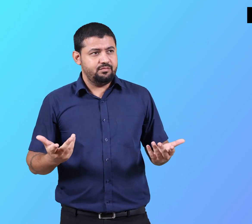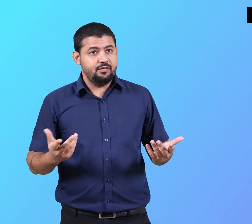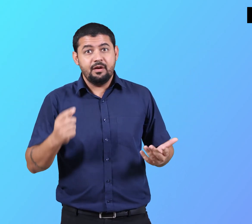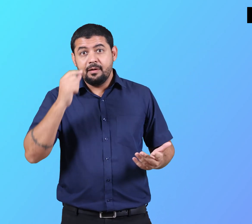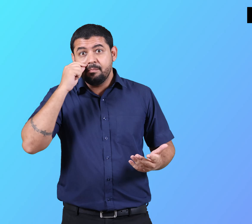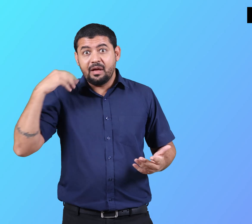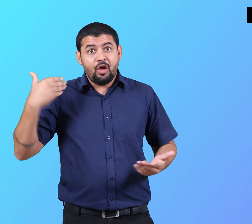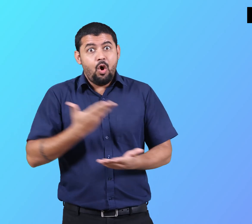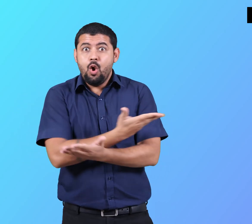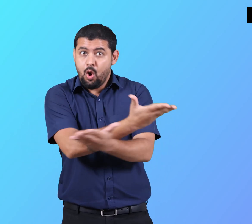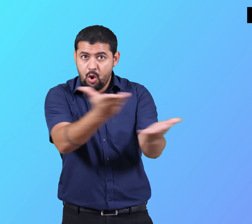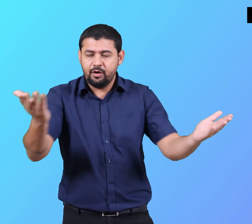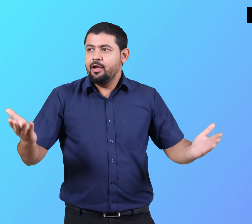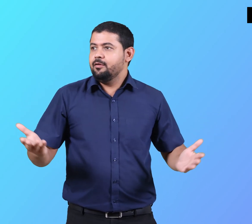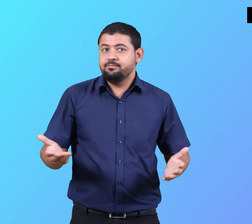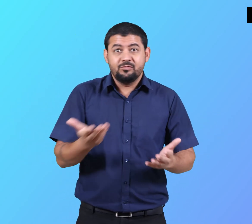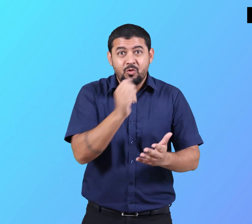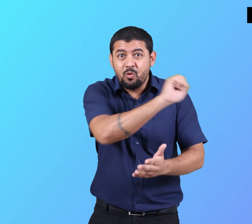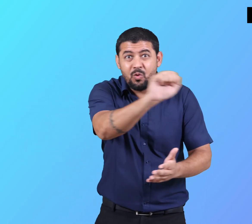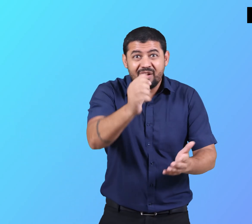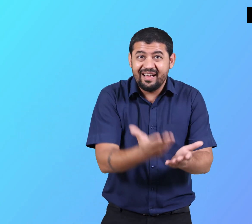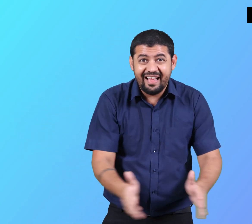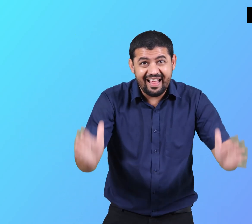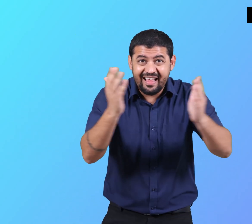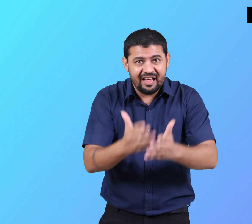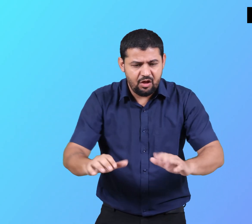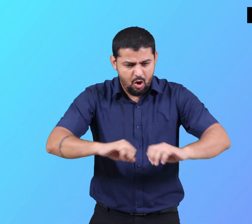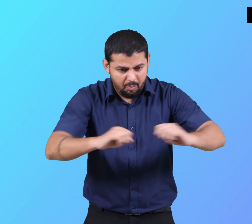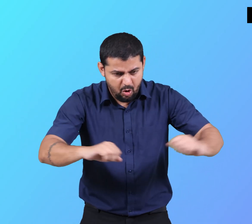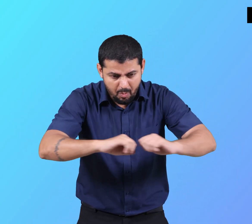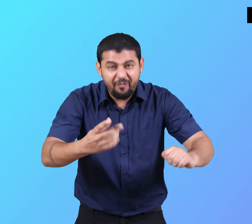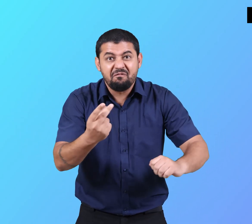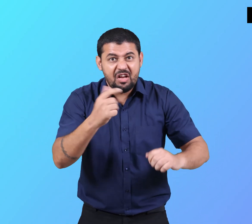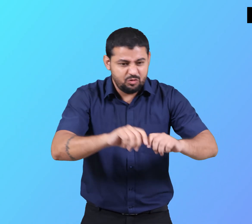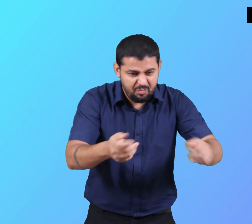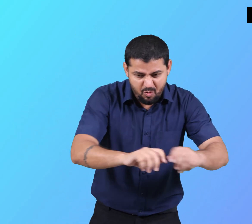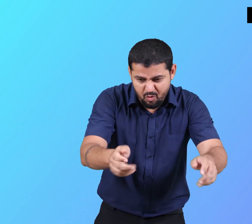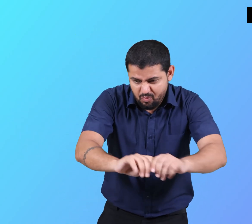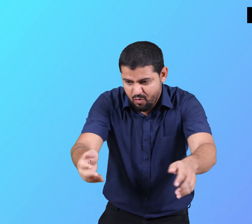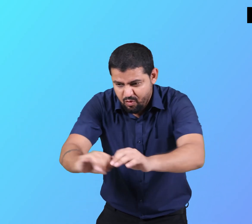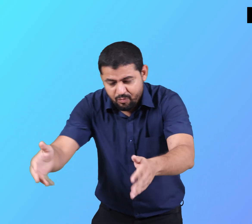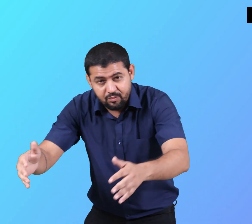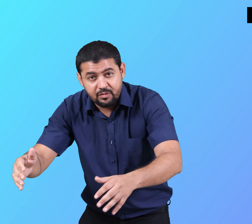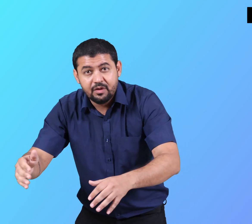So each brother quickly put his sack on the ground and opened it.